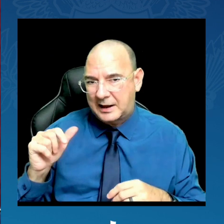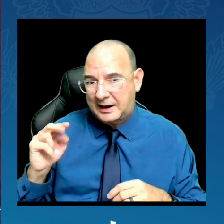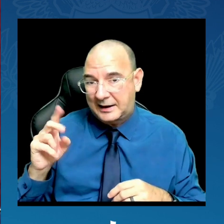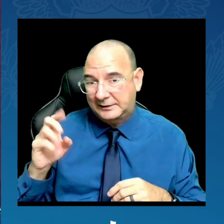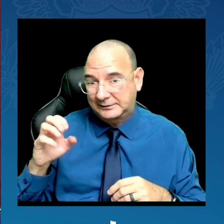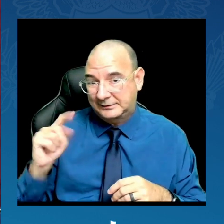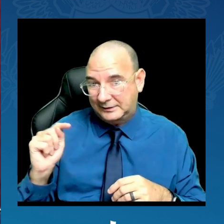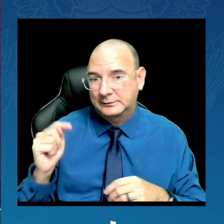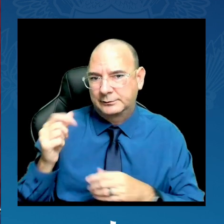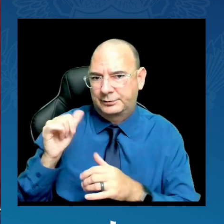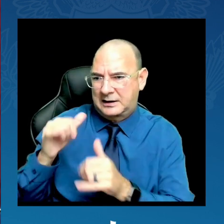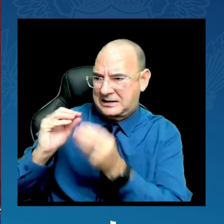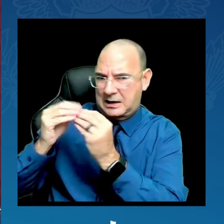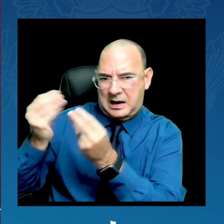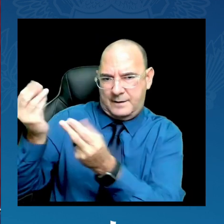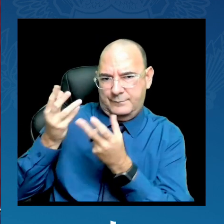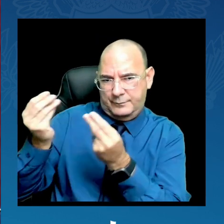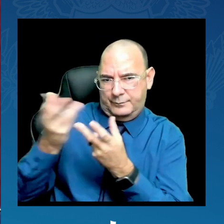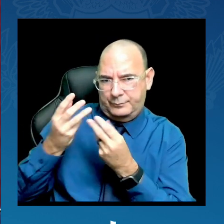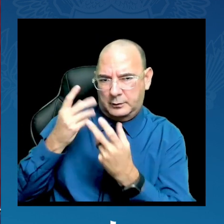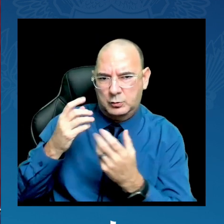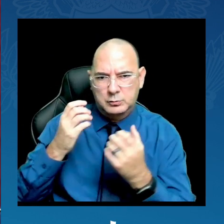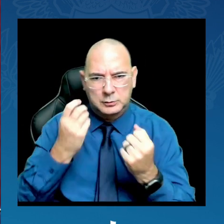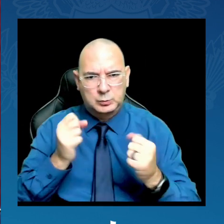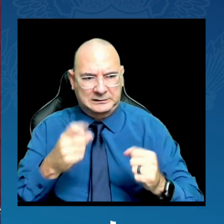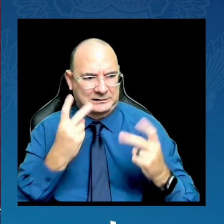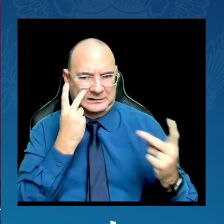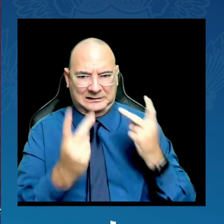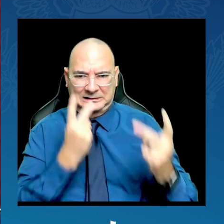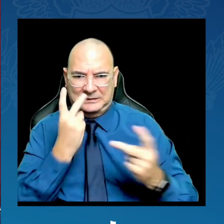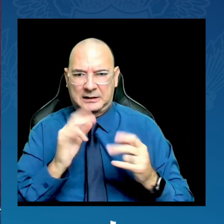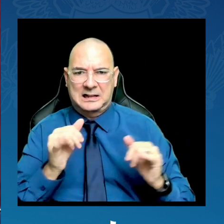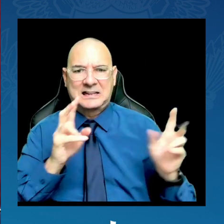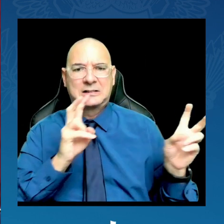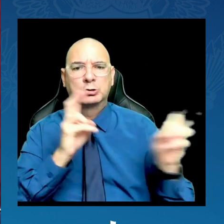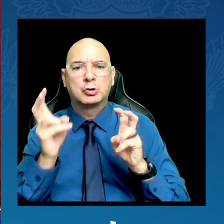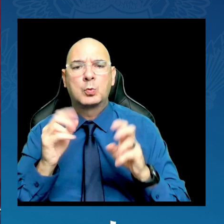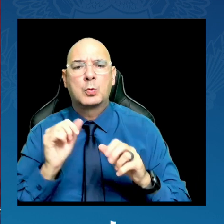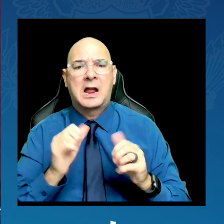including how our land is doing to deal with disasters